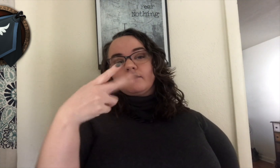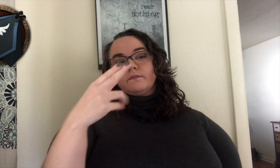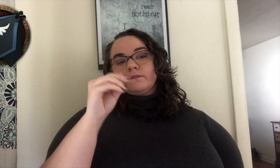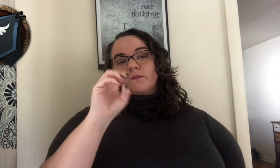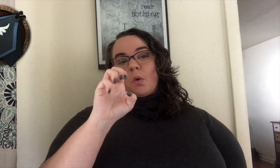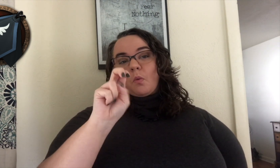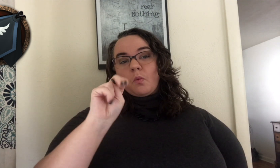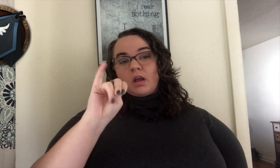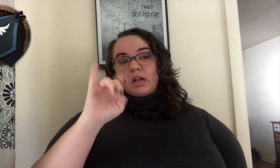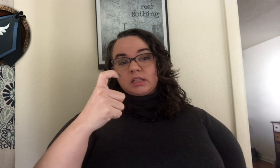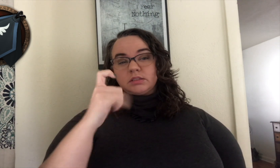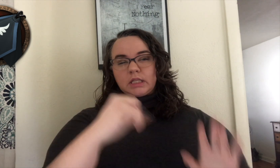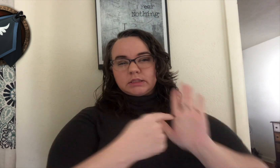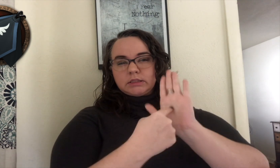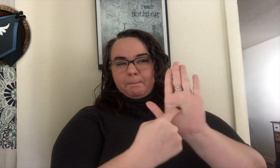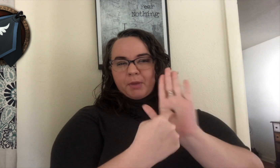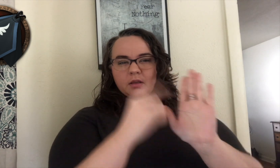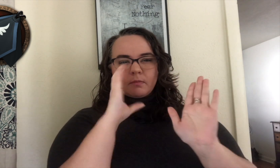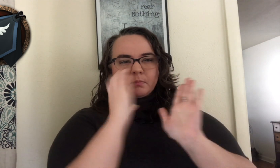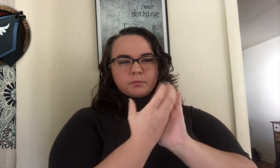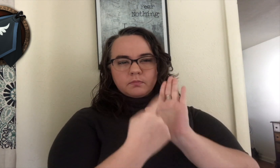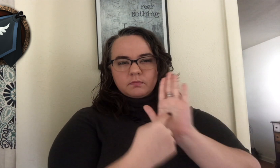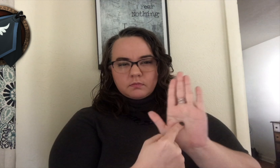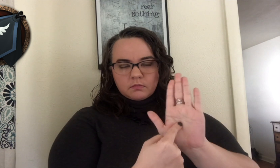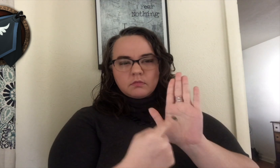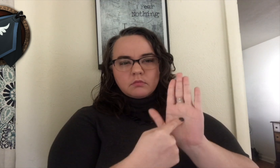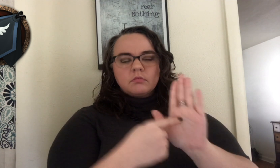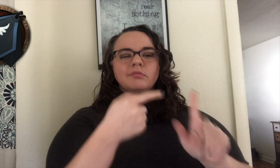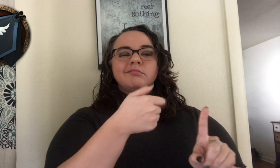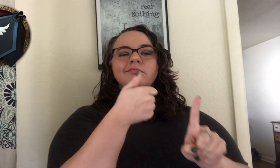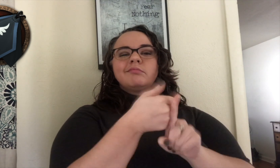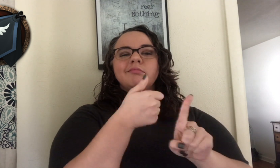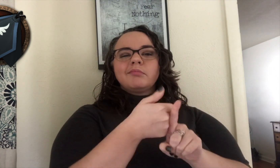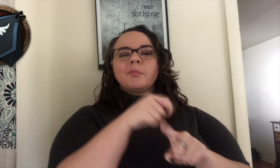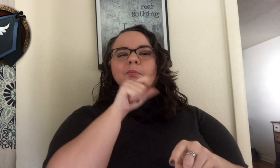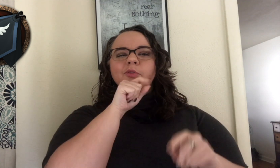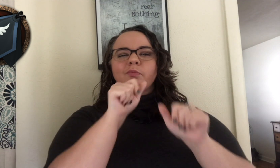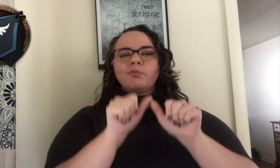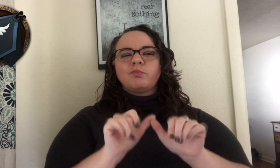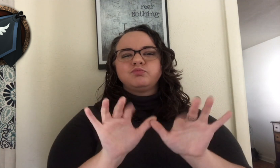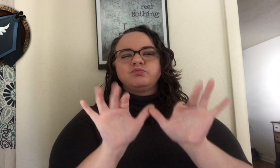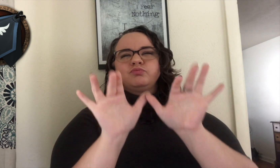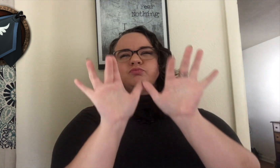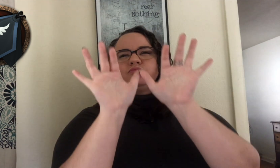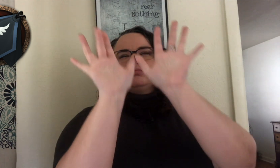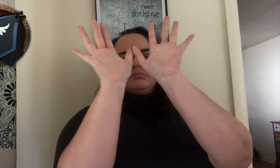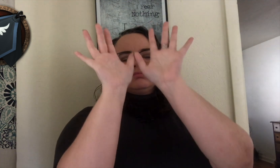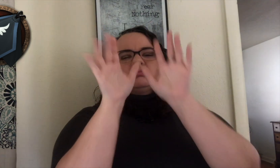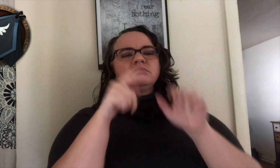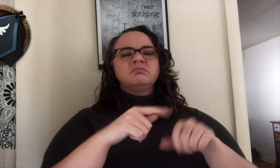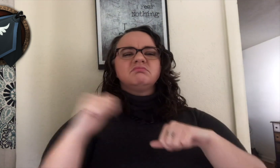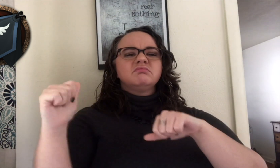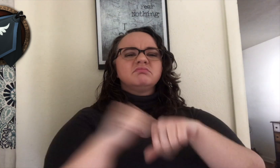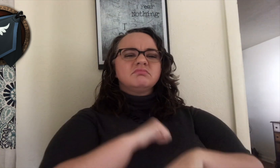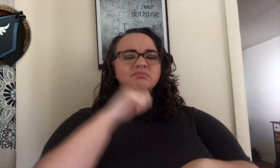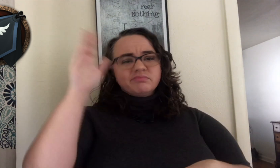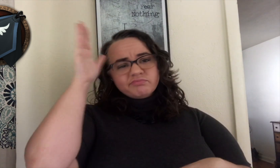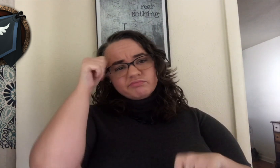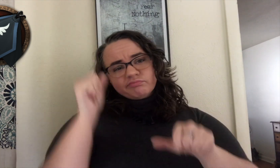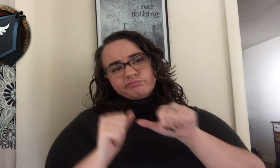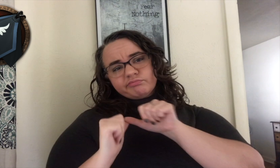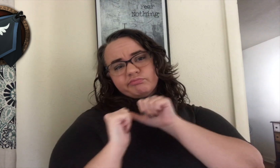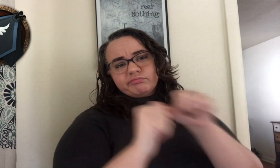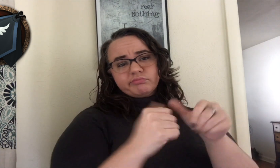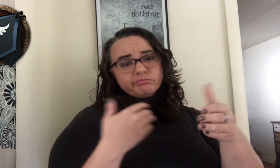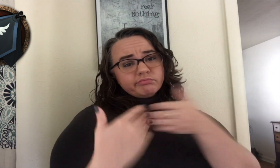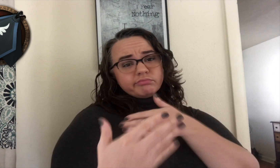The phoenix is representative of ourselves, a resilient animal rising from ashes and flames,